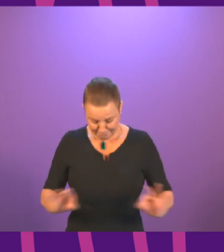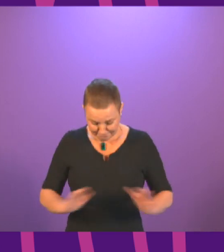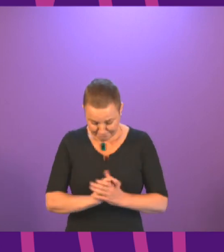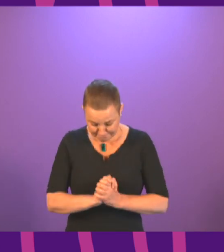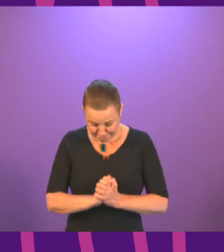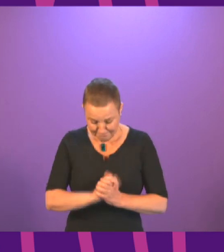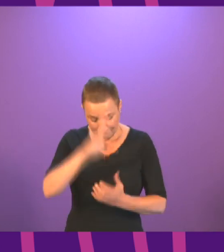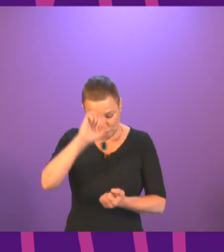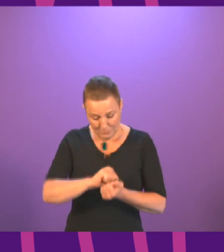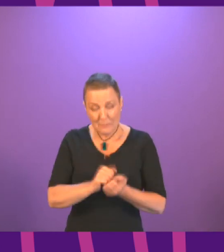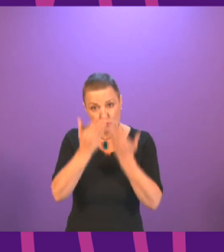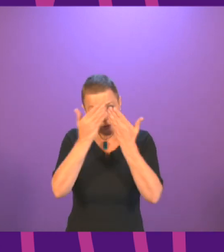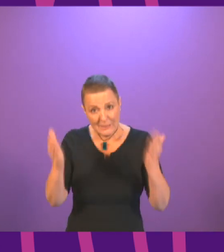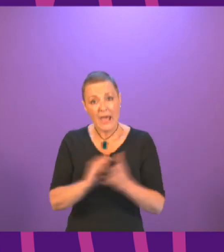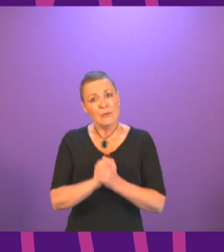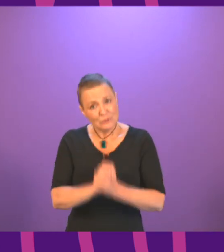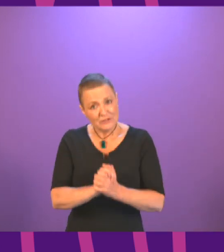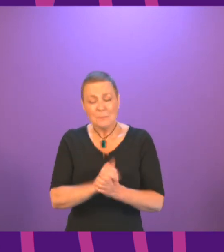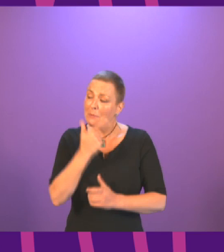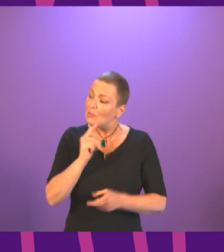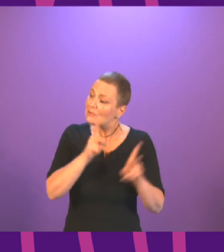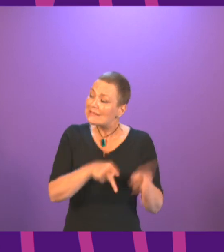a nation convey our respect and appreciation.